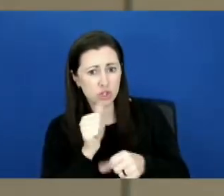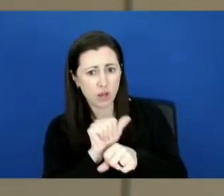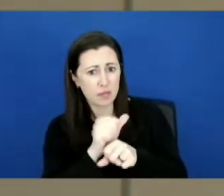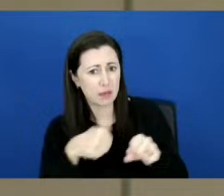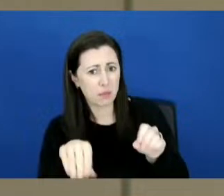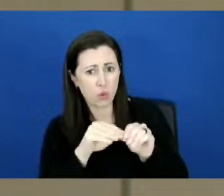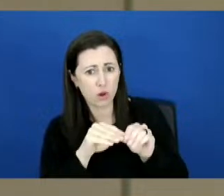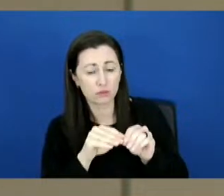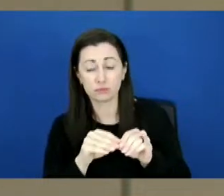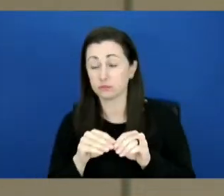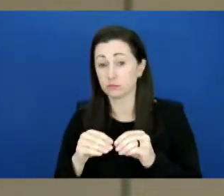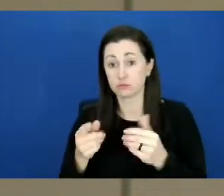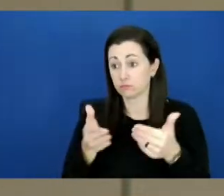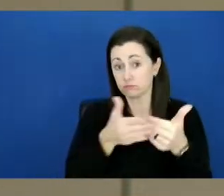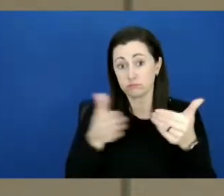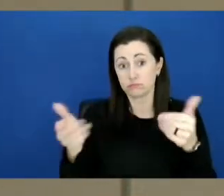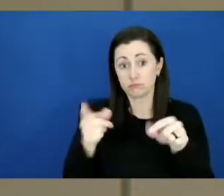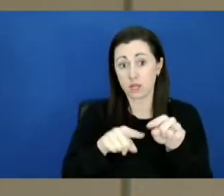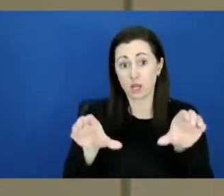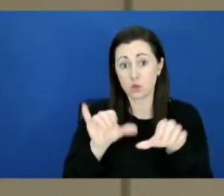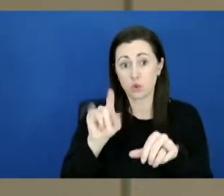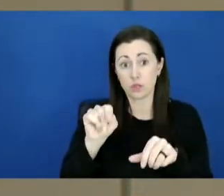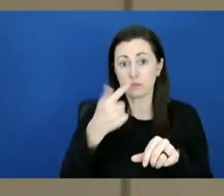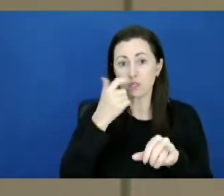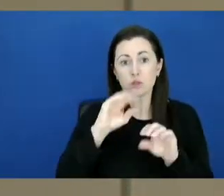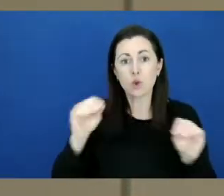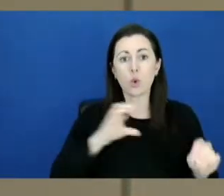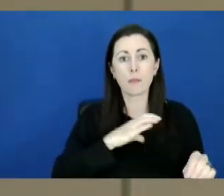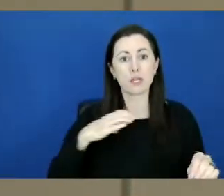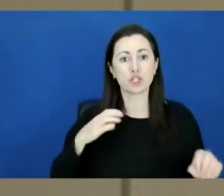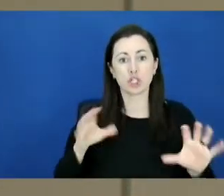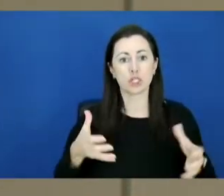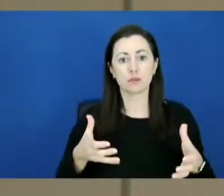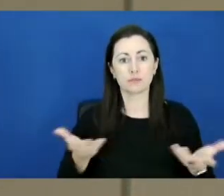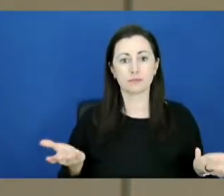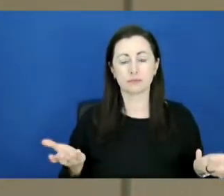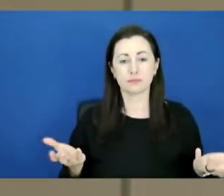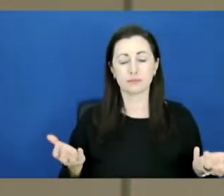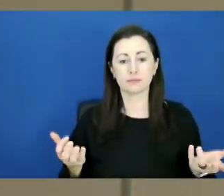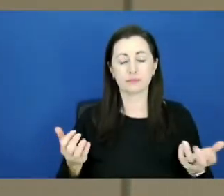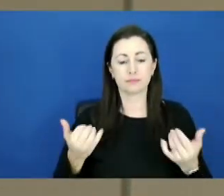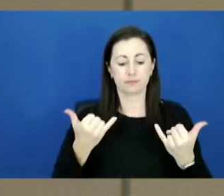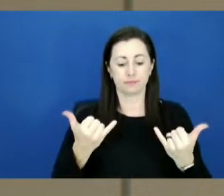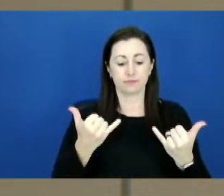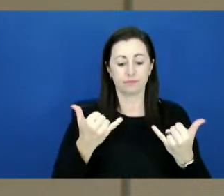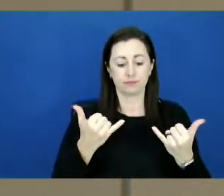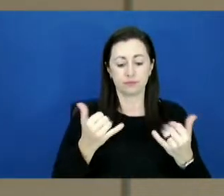SO WE'RE NOT DOING A GOOD JOB? WE ARE DOING A